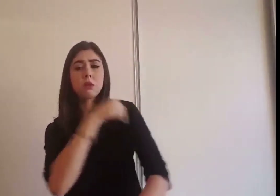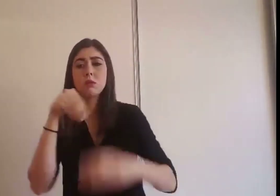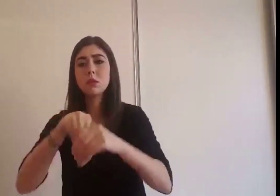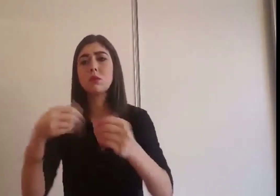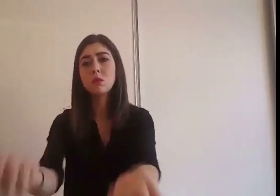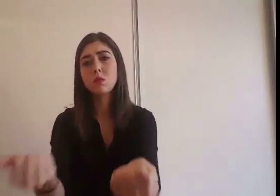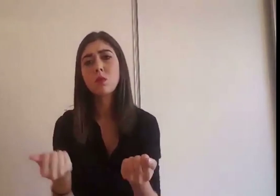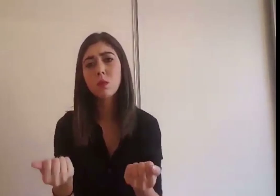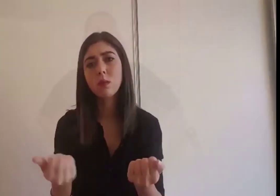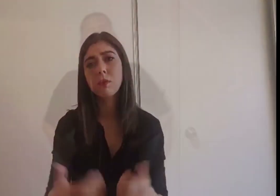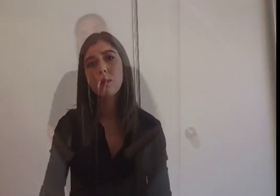in my drawer.